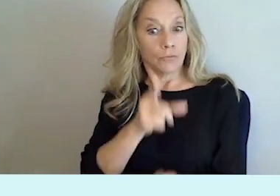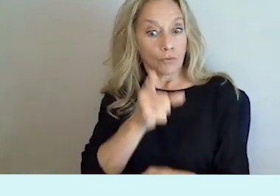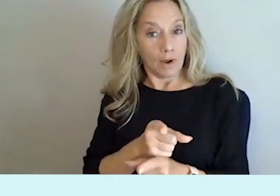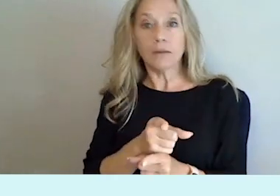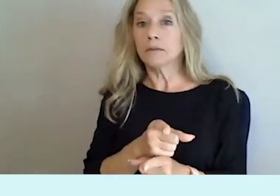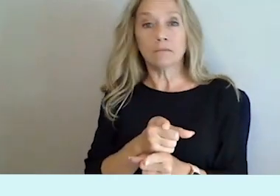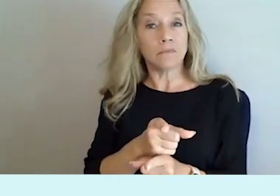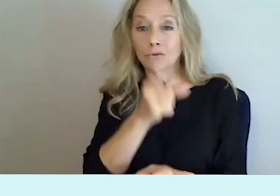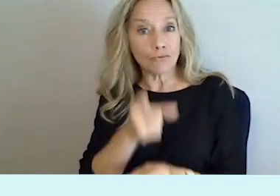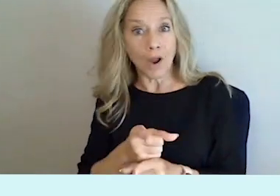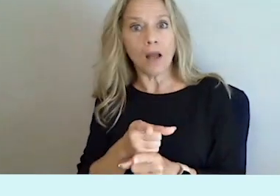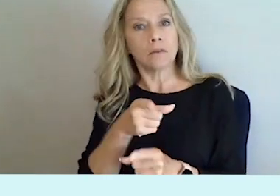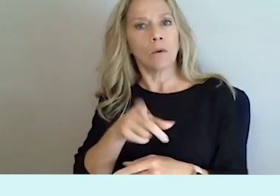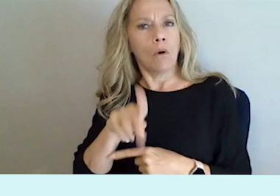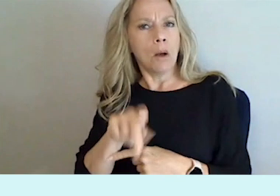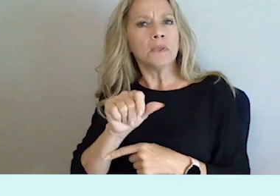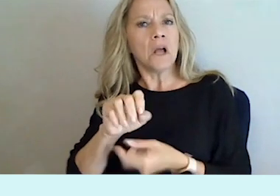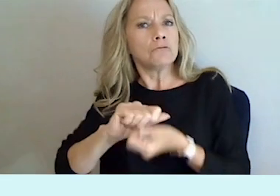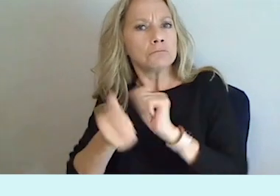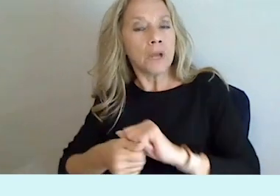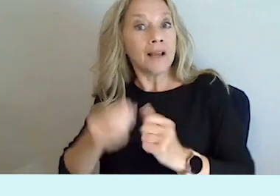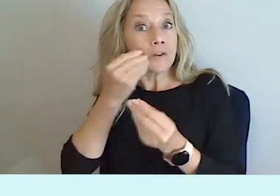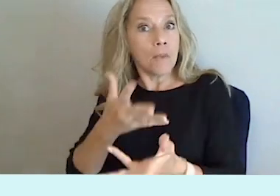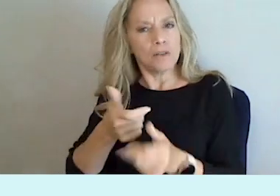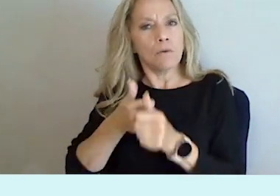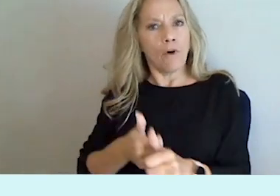write the updated information using the instructions provided in each question.